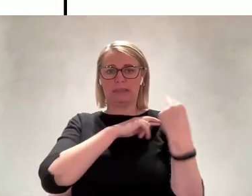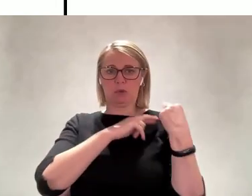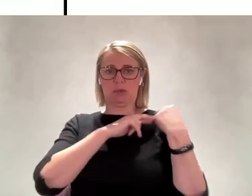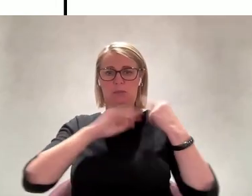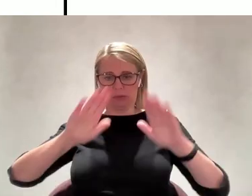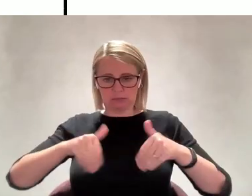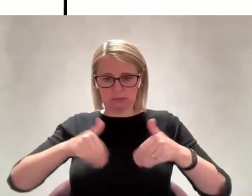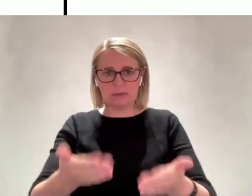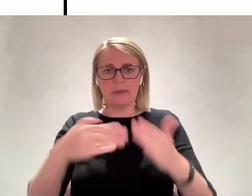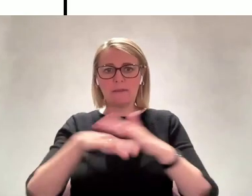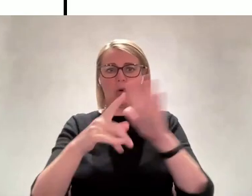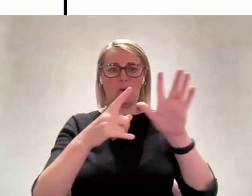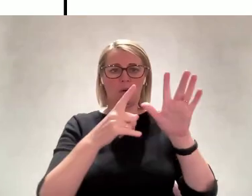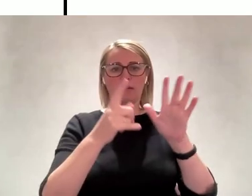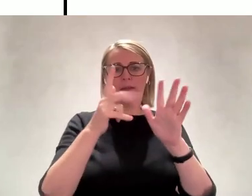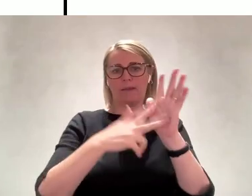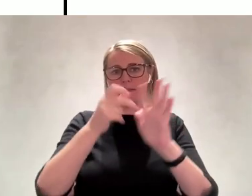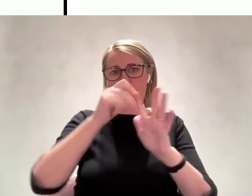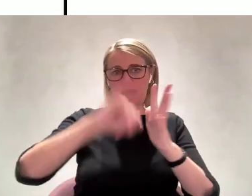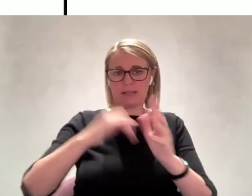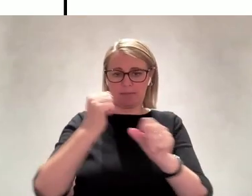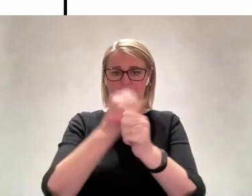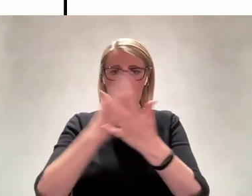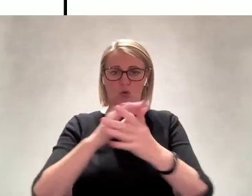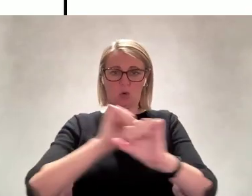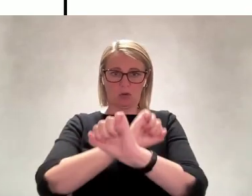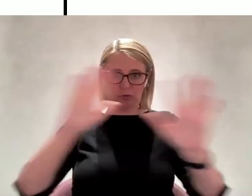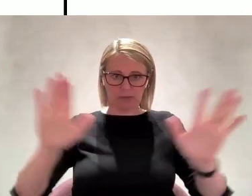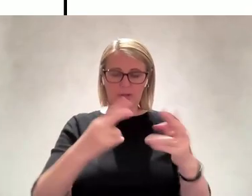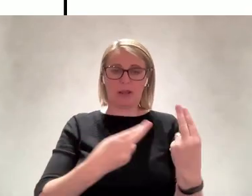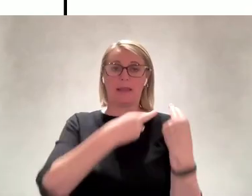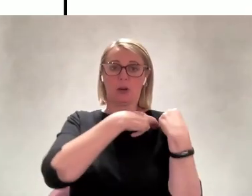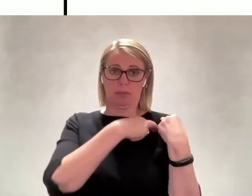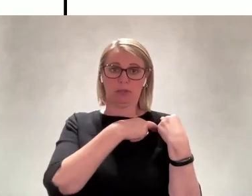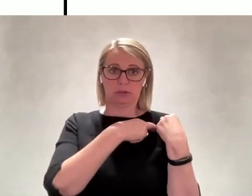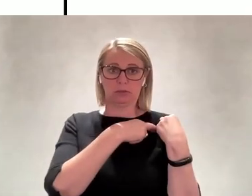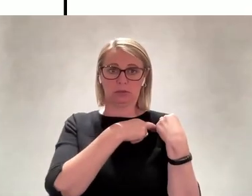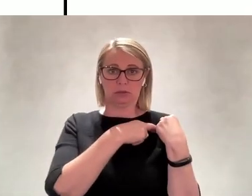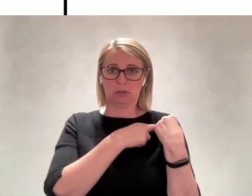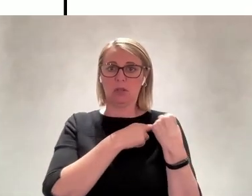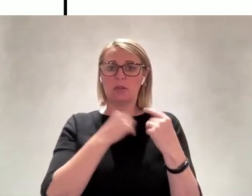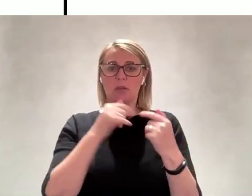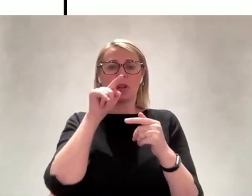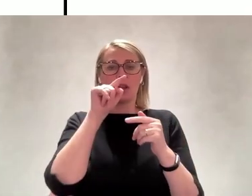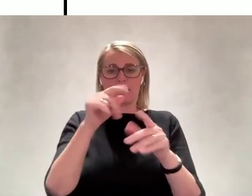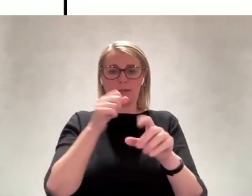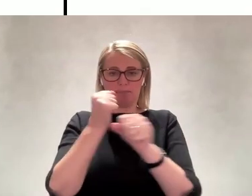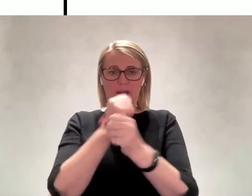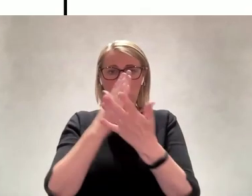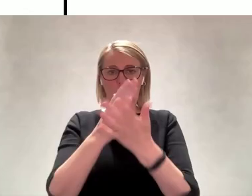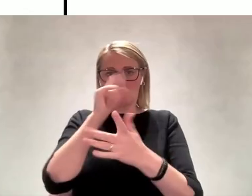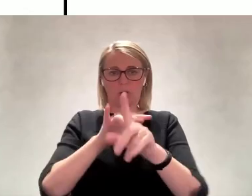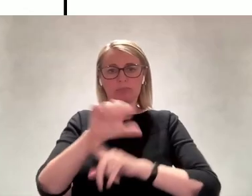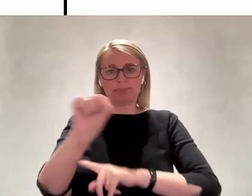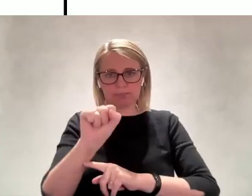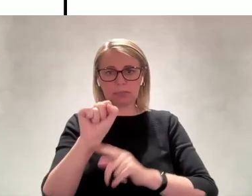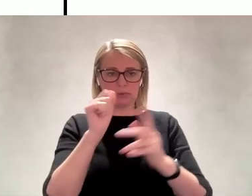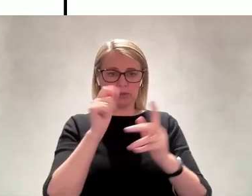in the VPS by promoting transparency and accountability and a common approach to identifying, evaluating,